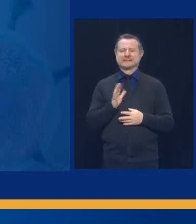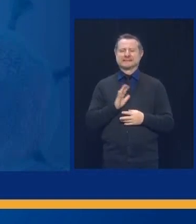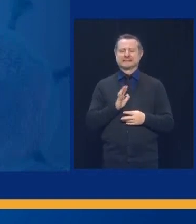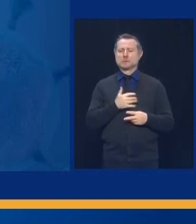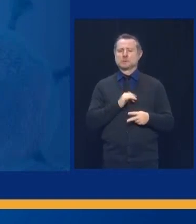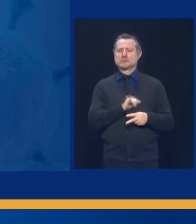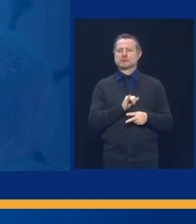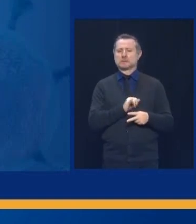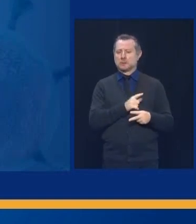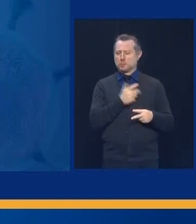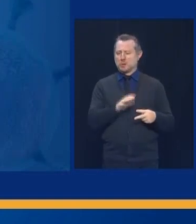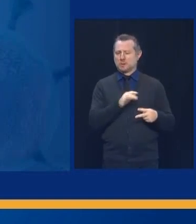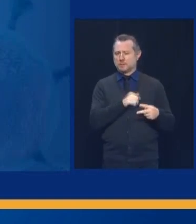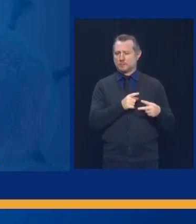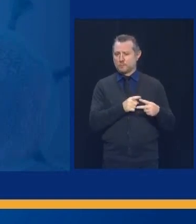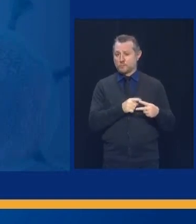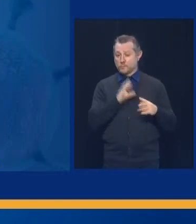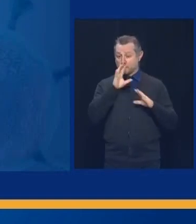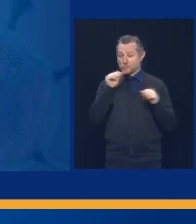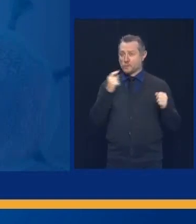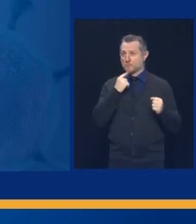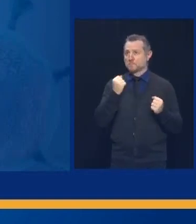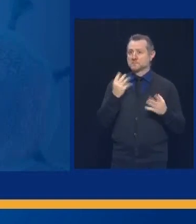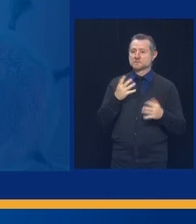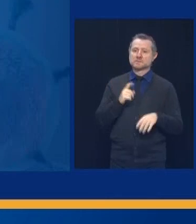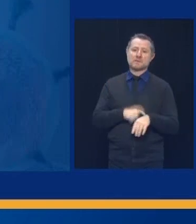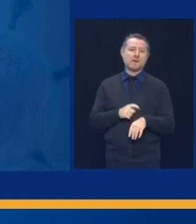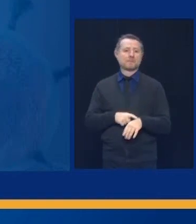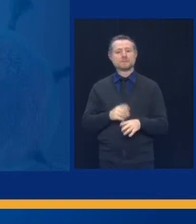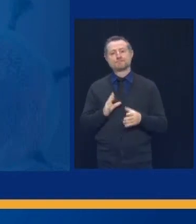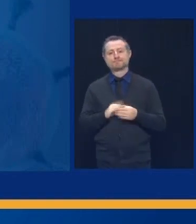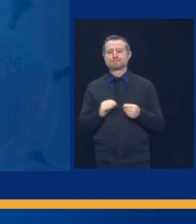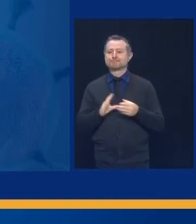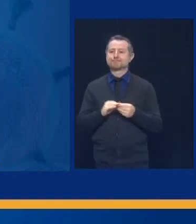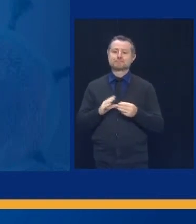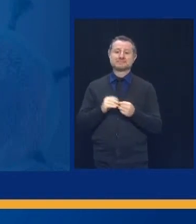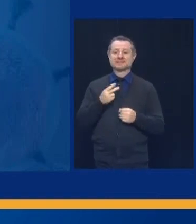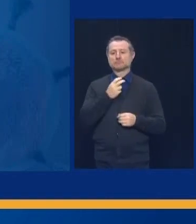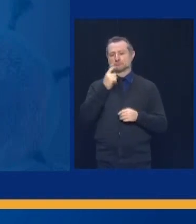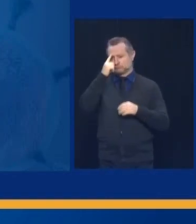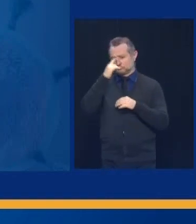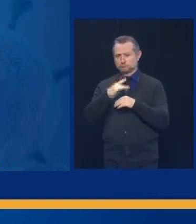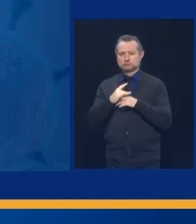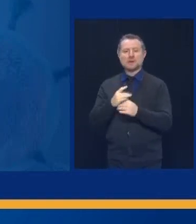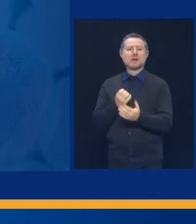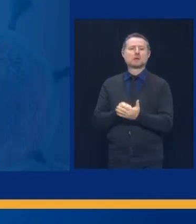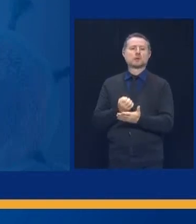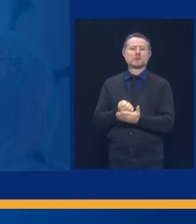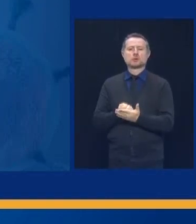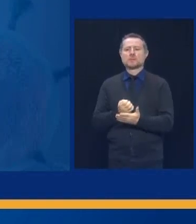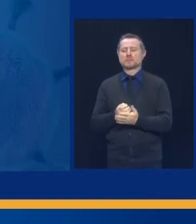VIRUS SPREAD, AND THEY WERE NOT GOING TO CLOSE DOWN THE ECONOMY. BECAUSE AS THE PRESIDENT HAS